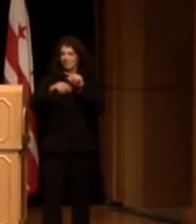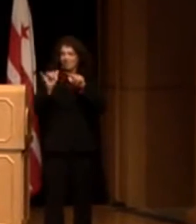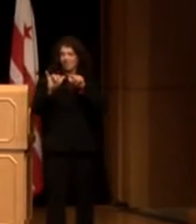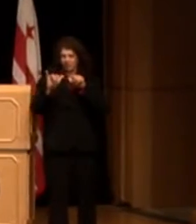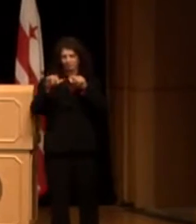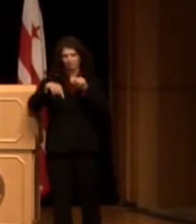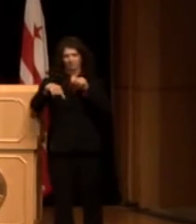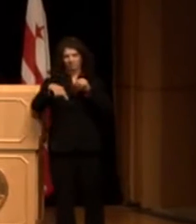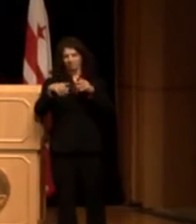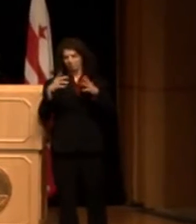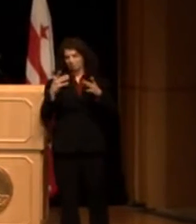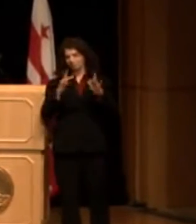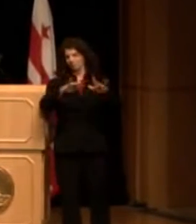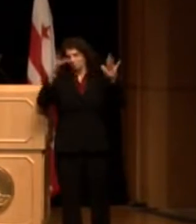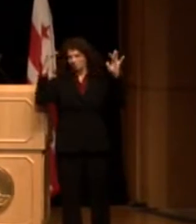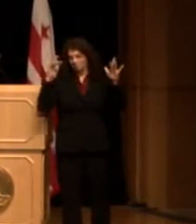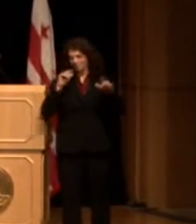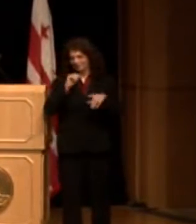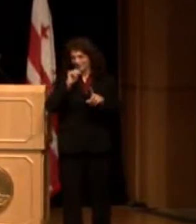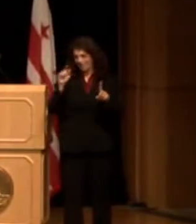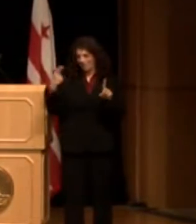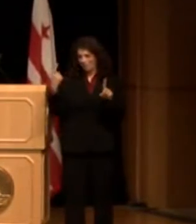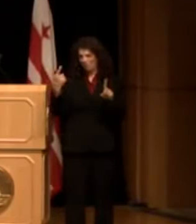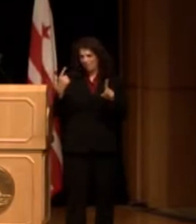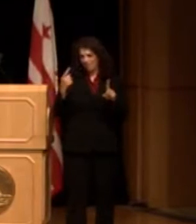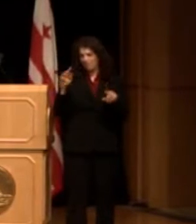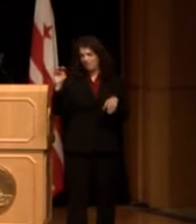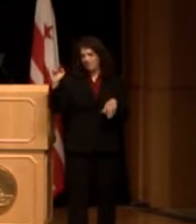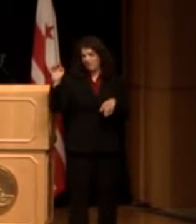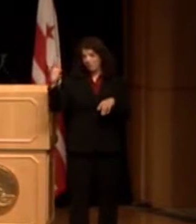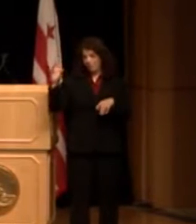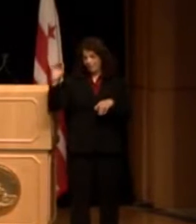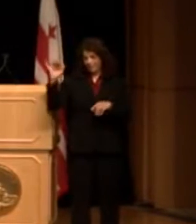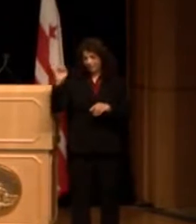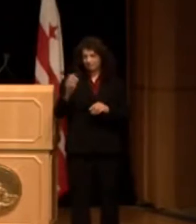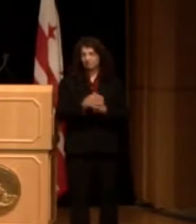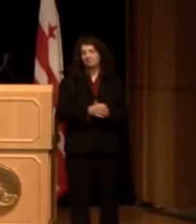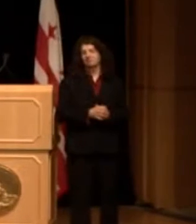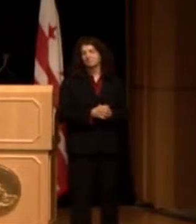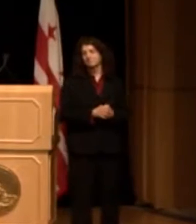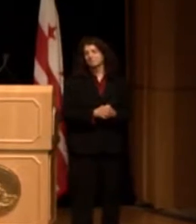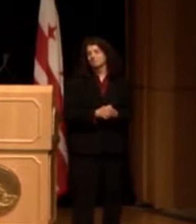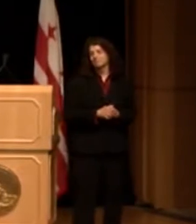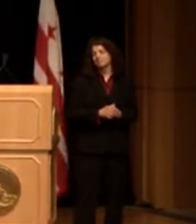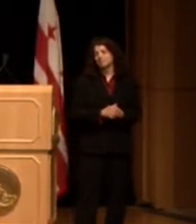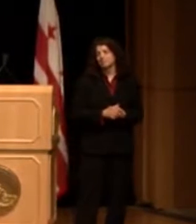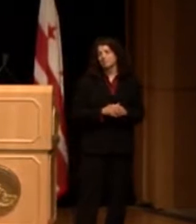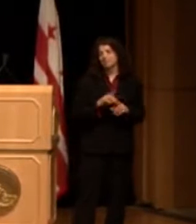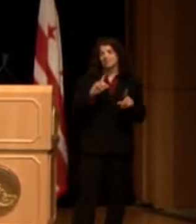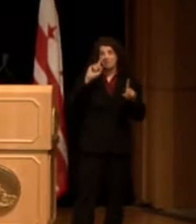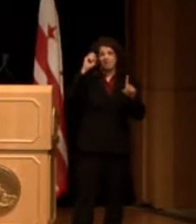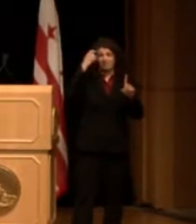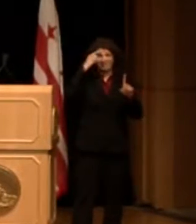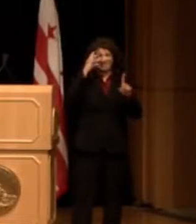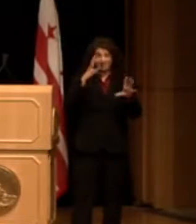JUST THE DEPUTY MAYOR'S OFFICE BUT REALLY A HOST OF D.C. GOVERNMENT AGENCIES TO SHOW WHAT WE HAVE.